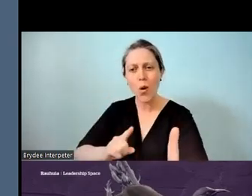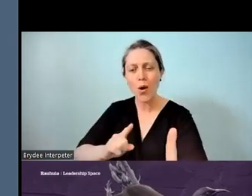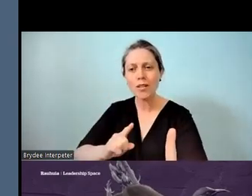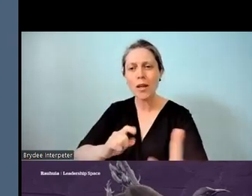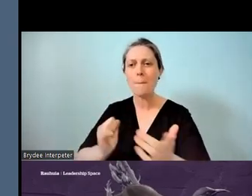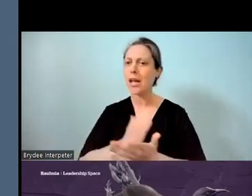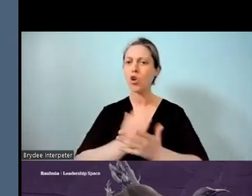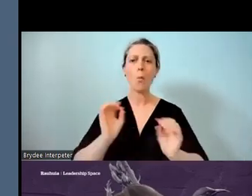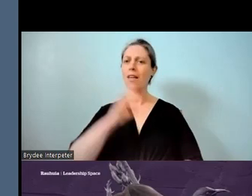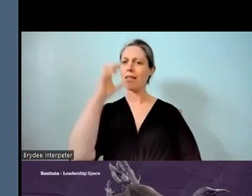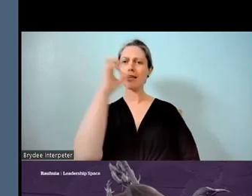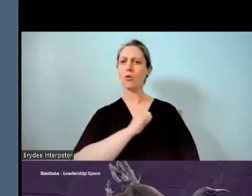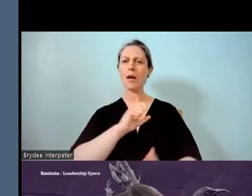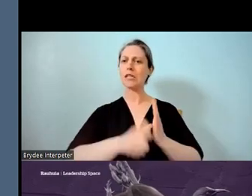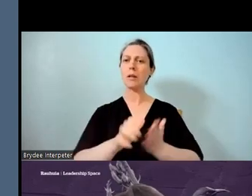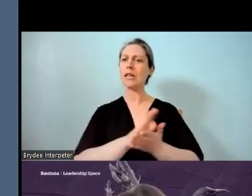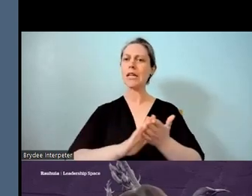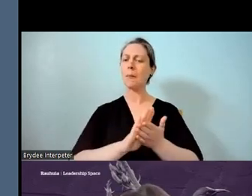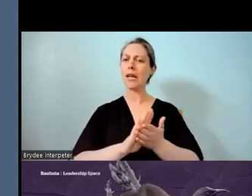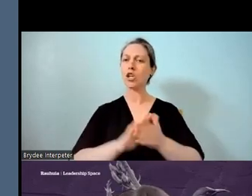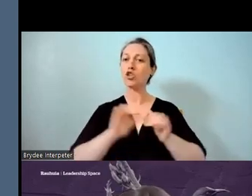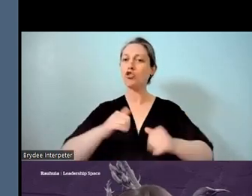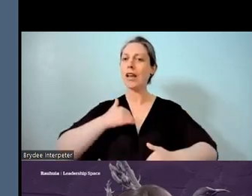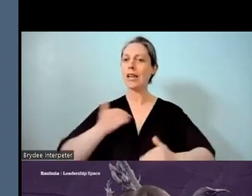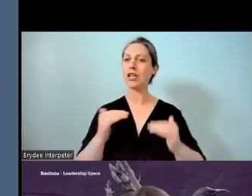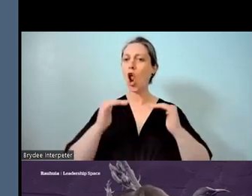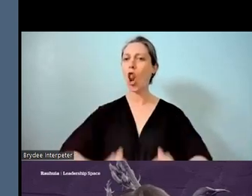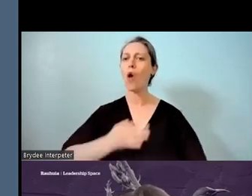that a disability means that the student needs low risk.